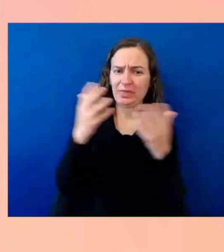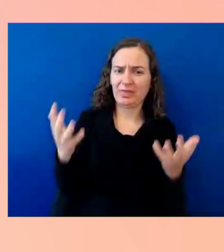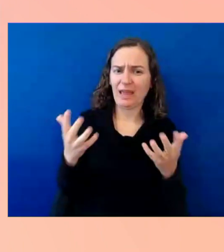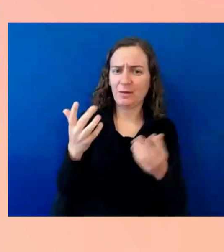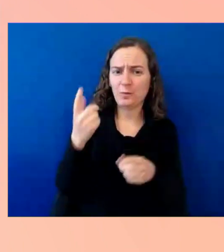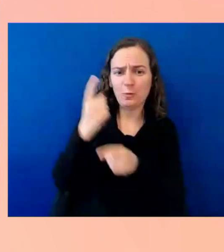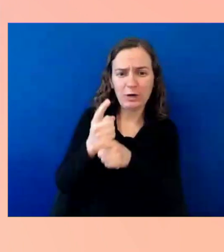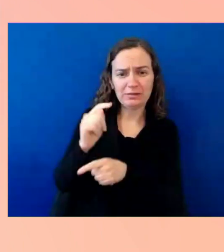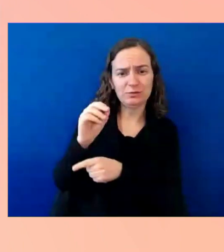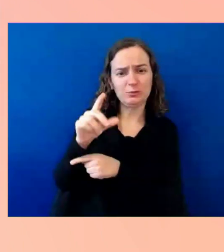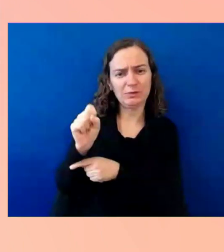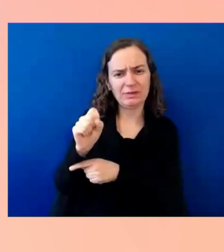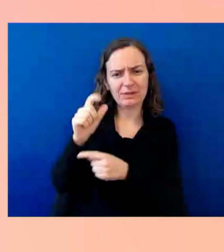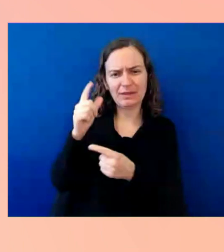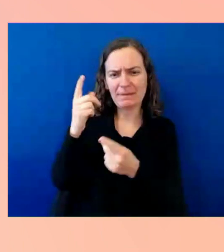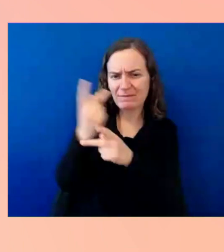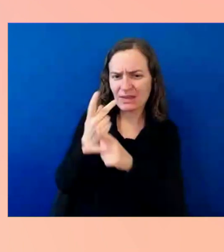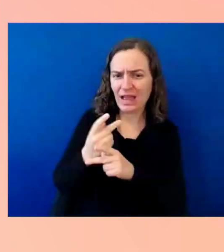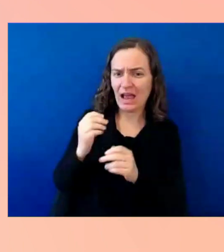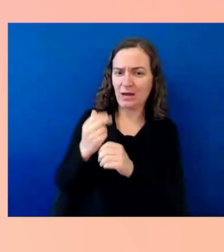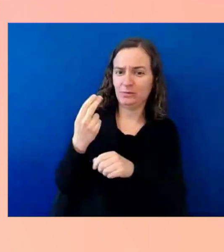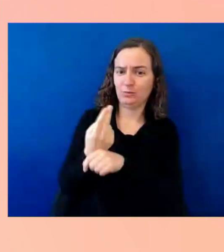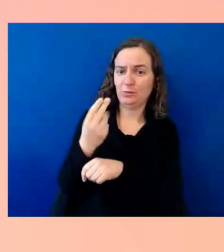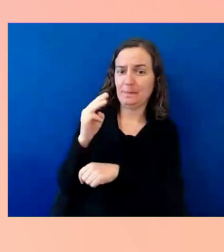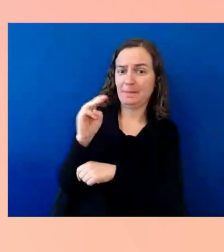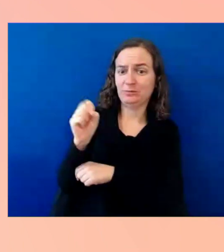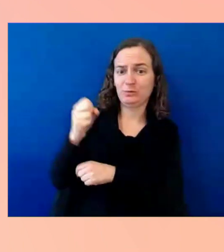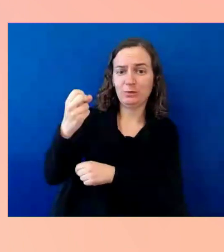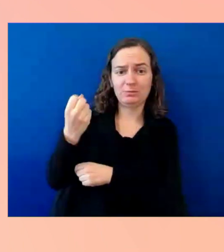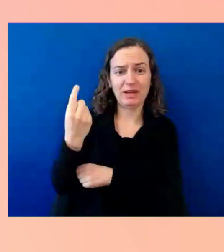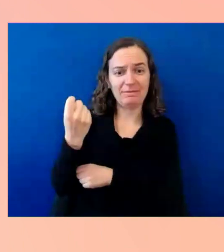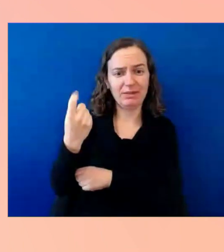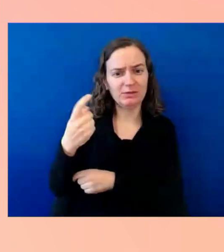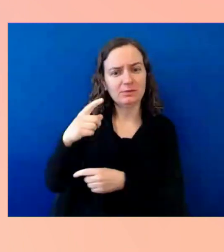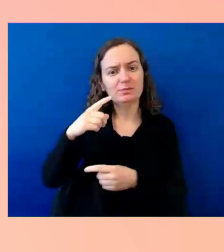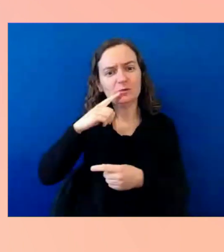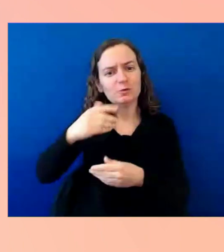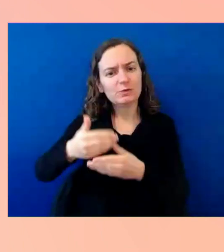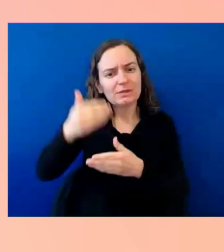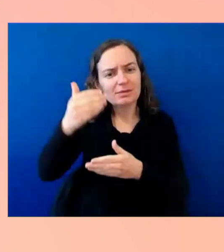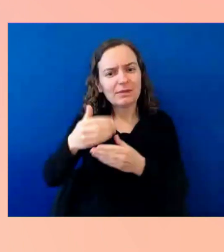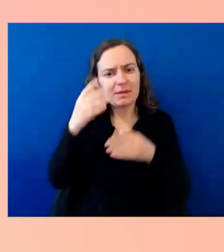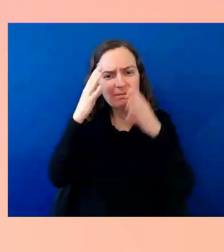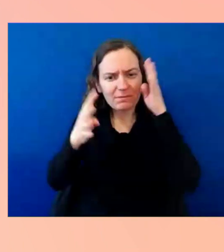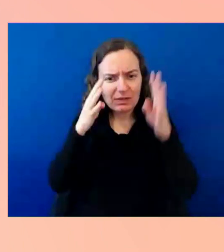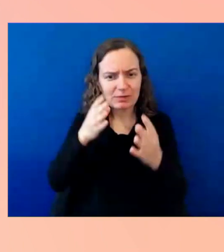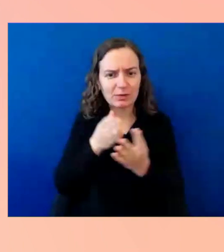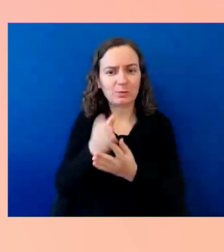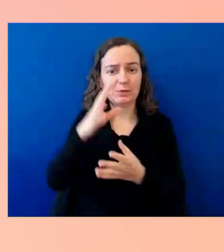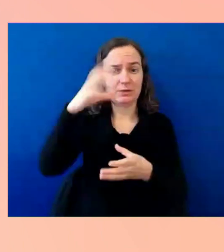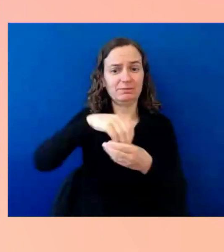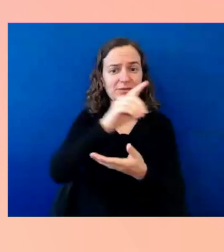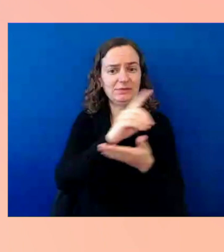driving innovation through Inclusive Design. After that, Amanda Silver, Corporate Vice President at Microsoft Developer Division,